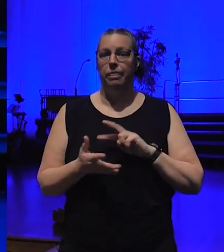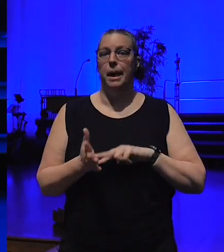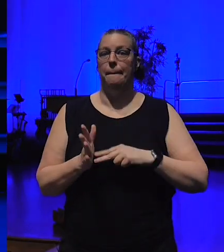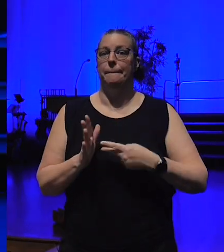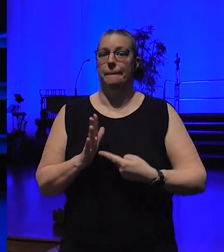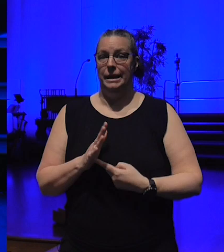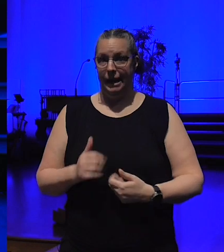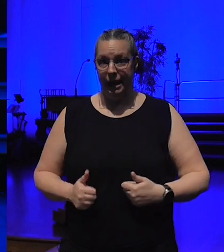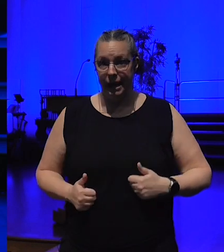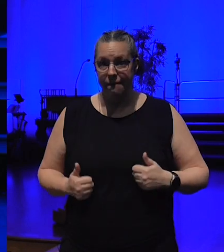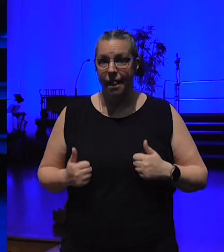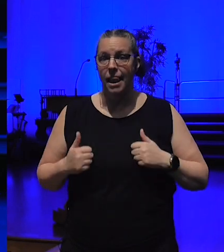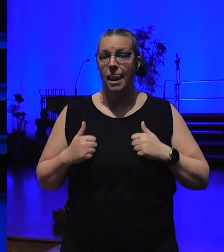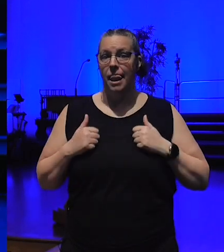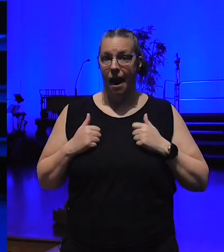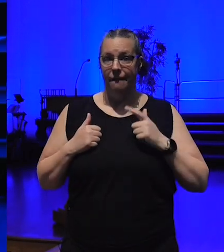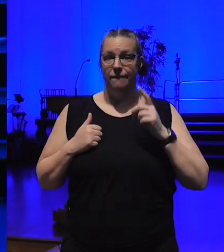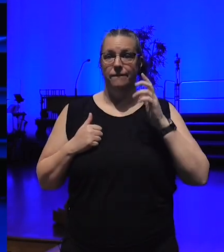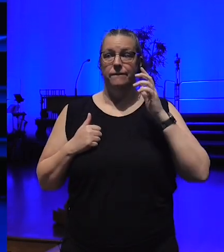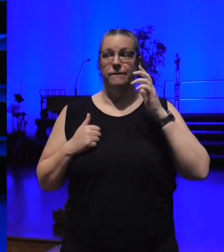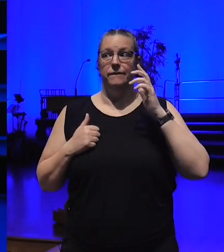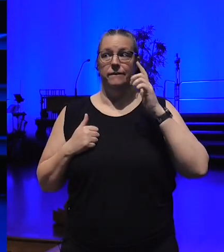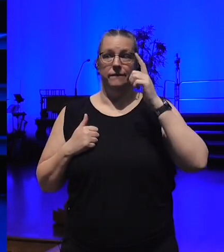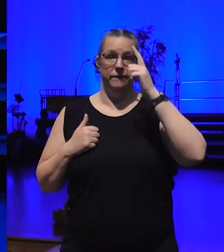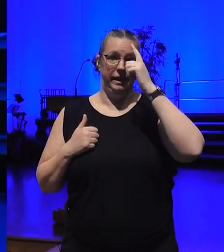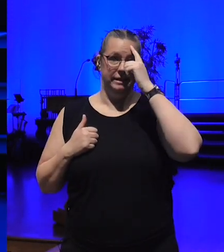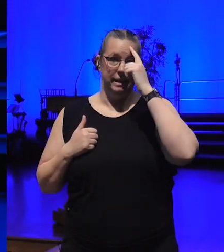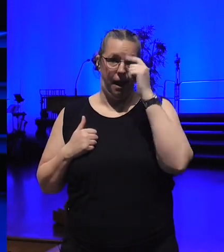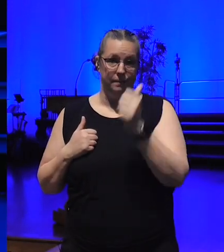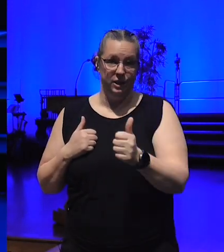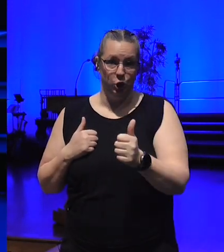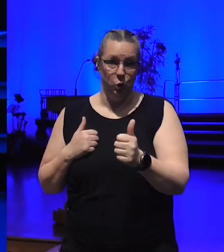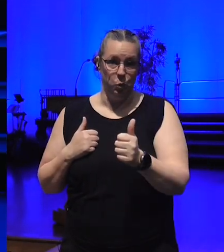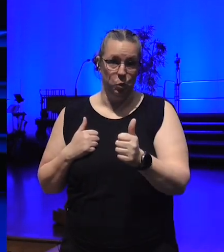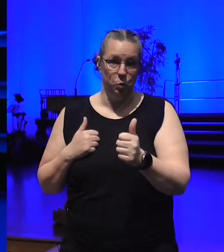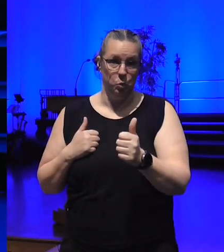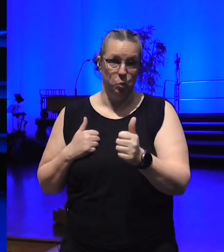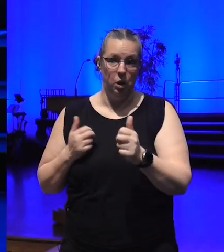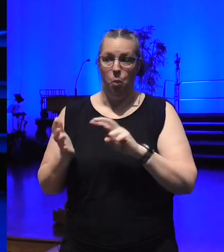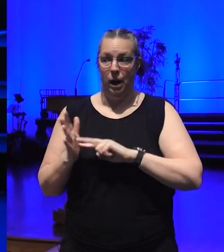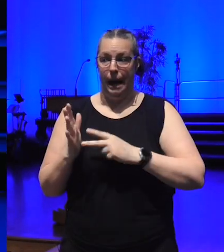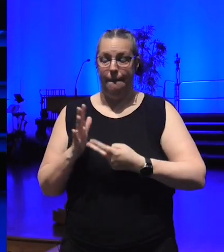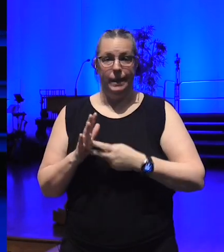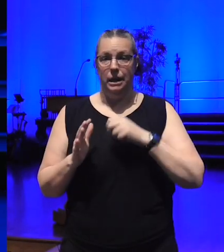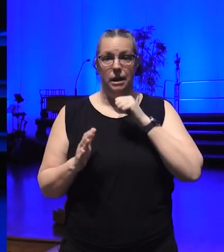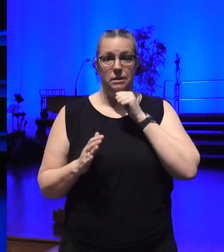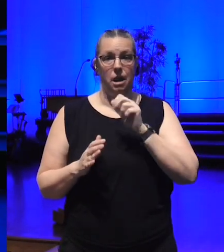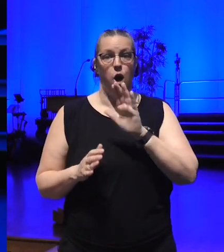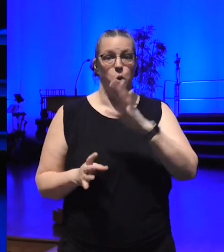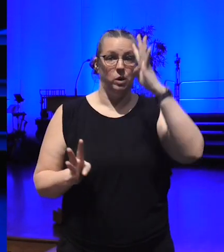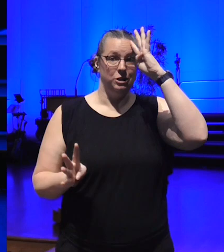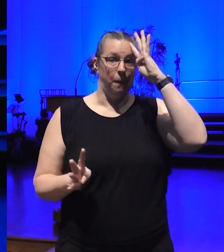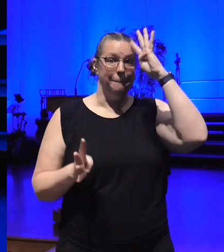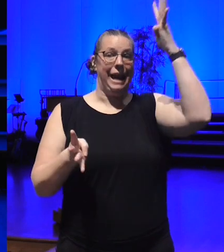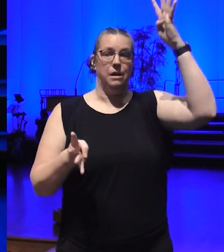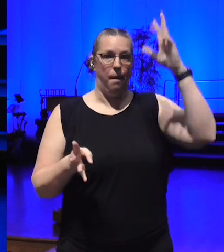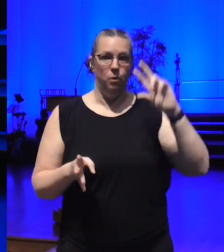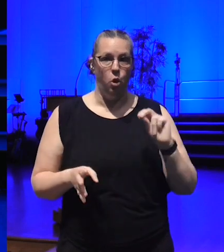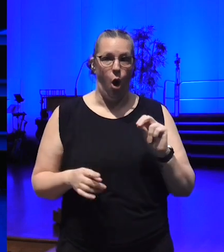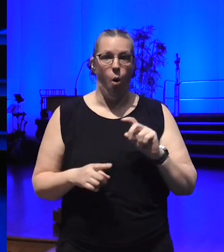of life is up to you what I mean by by that is that it's not yours to make up it's not whatever